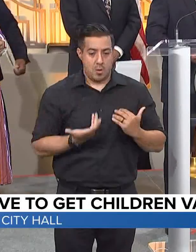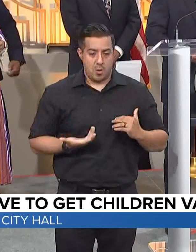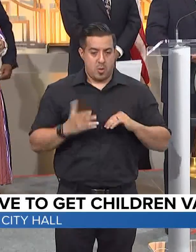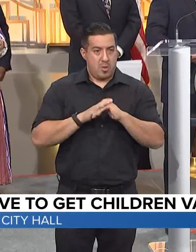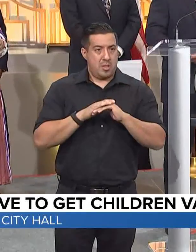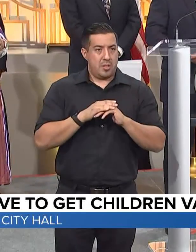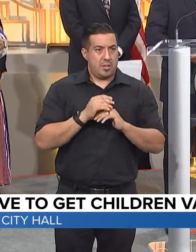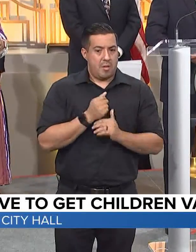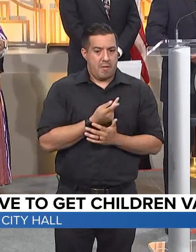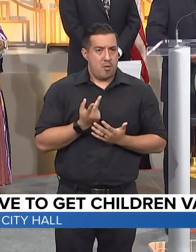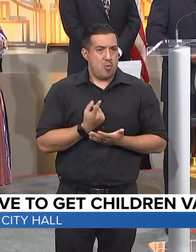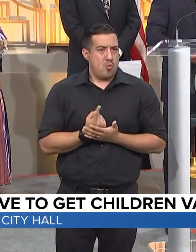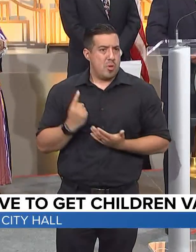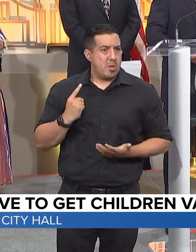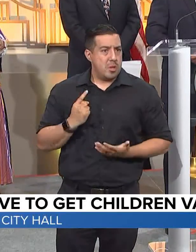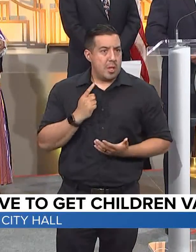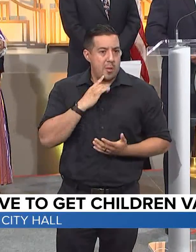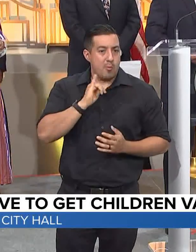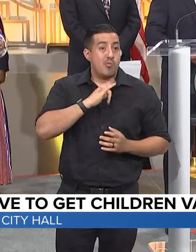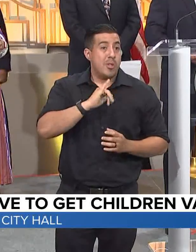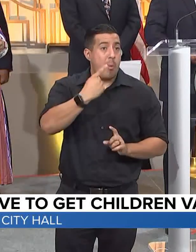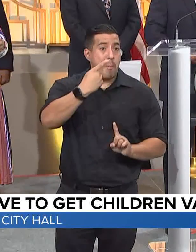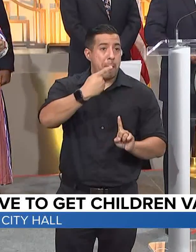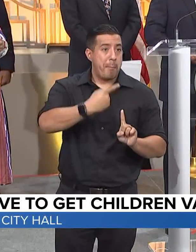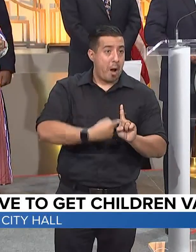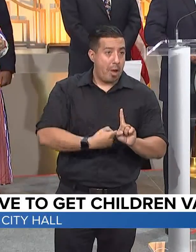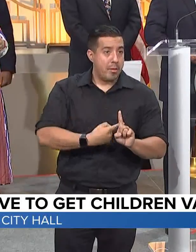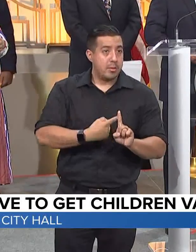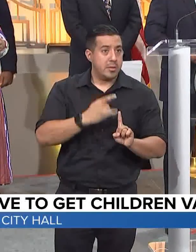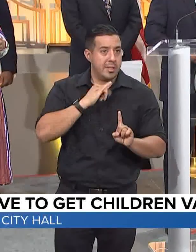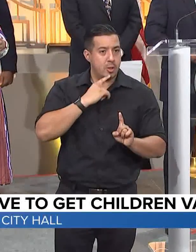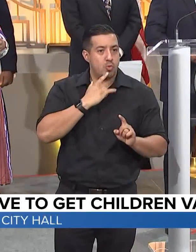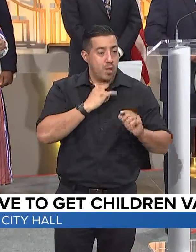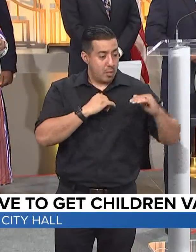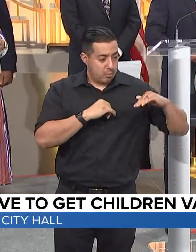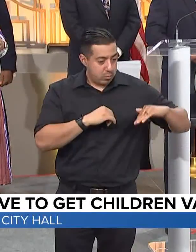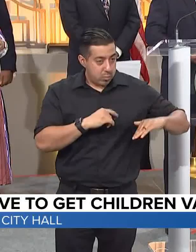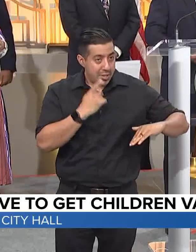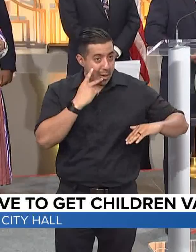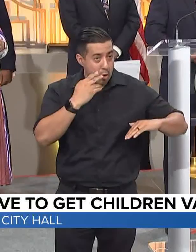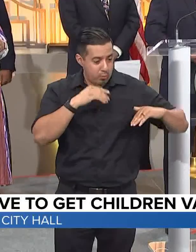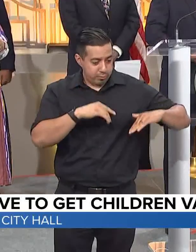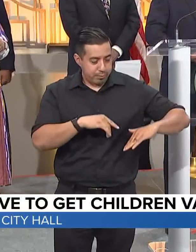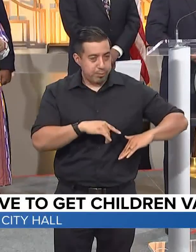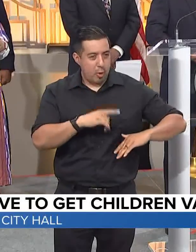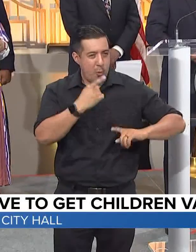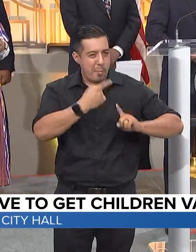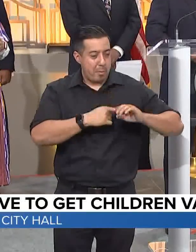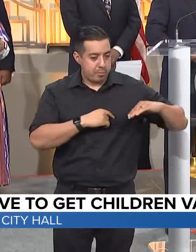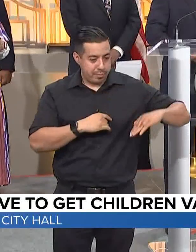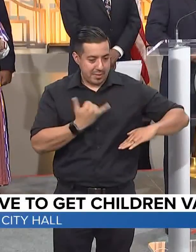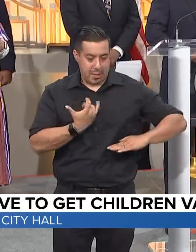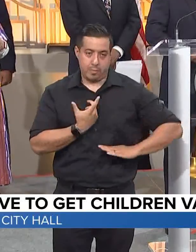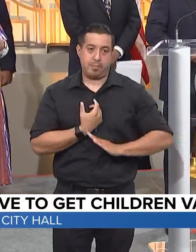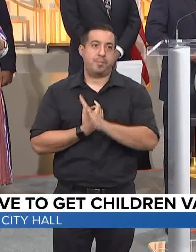It's about a month from when it had that low point to the high point that you see now as we go forward.